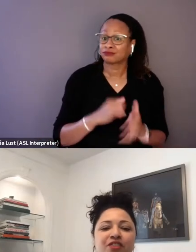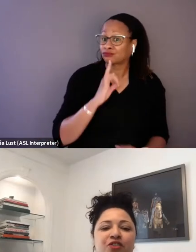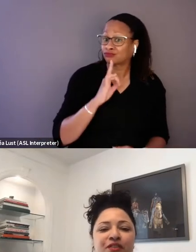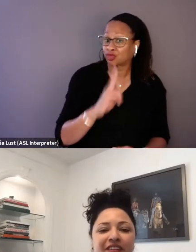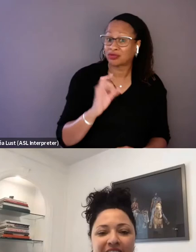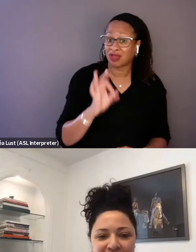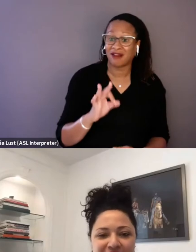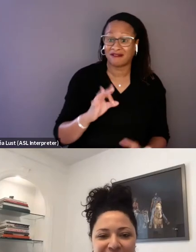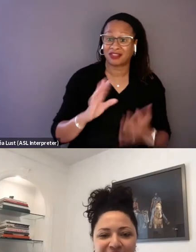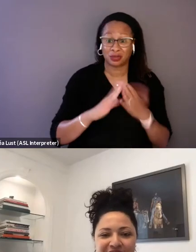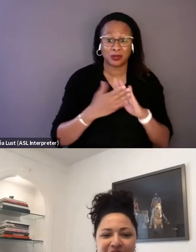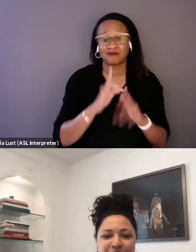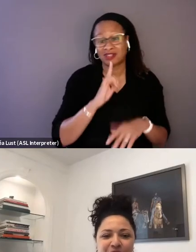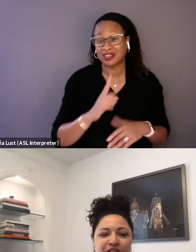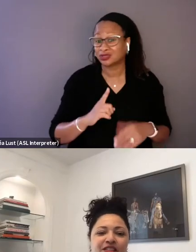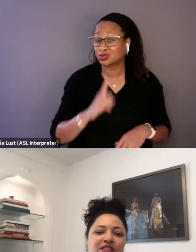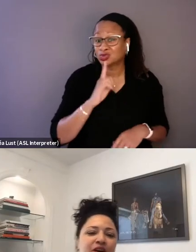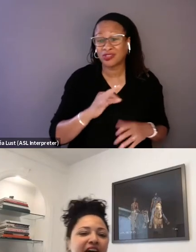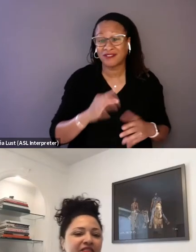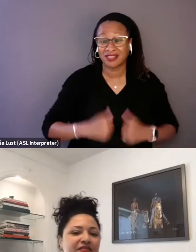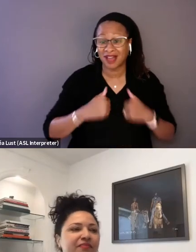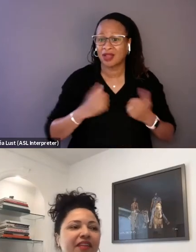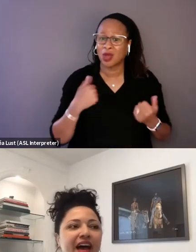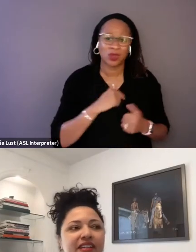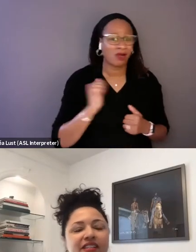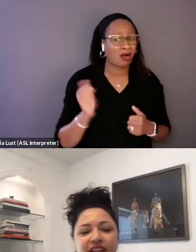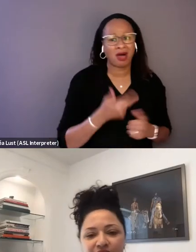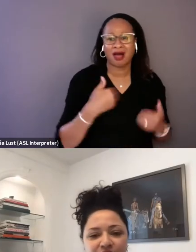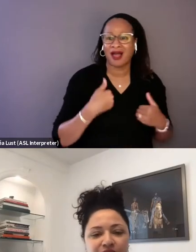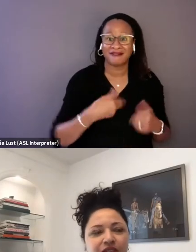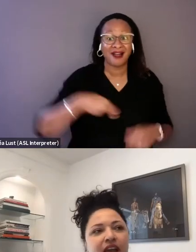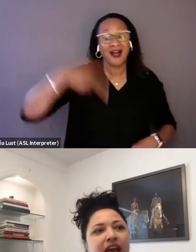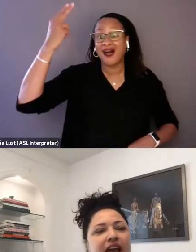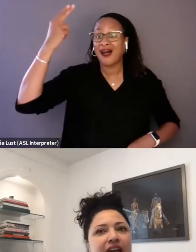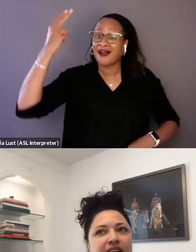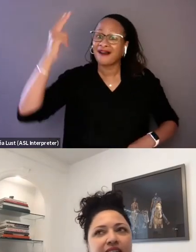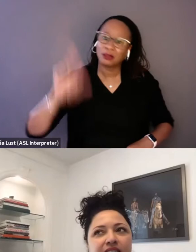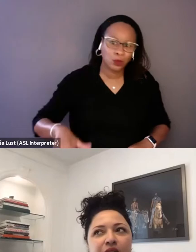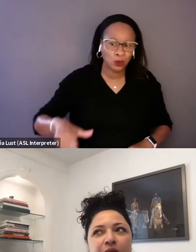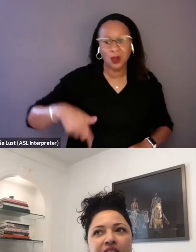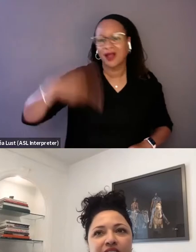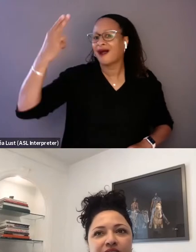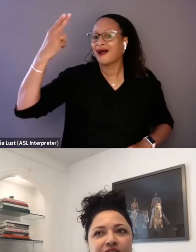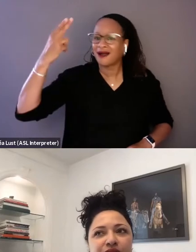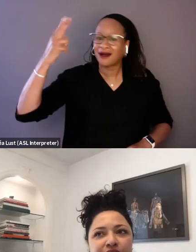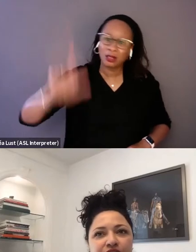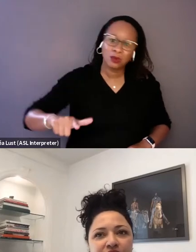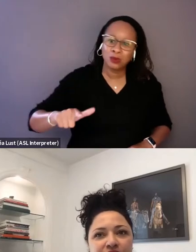I mean, that's the truth of life, you know, like we all have highs and lows. And I think what Nelson's footage did